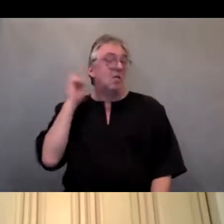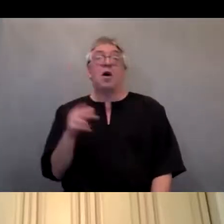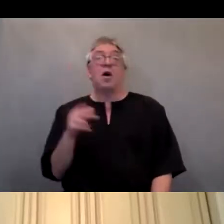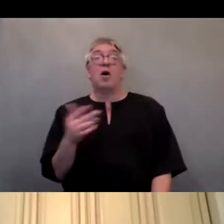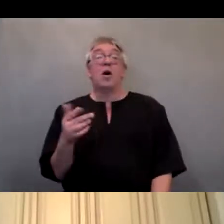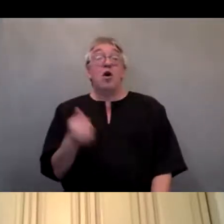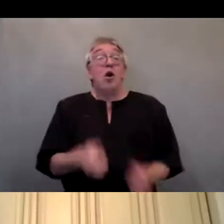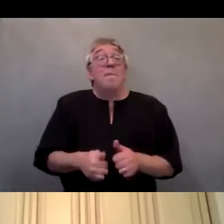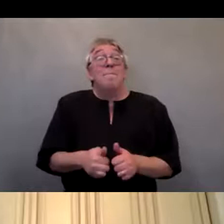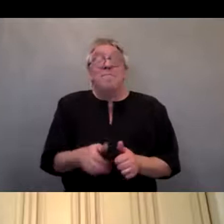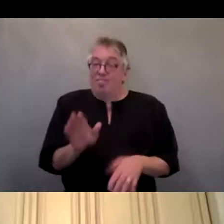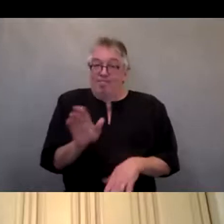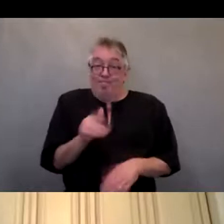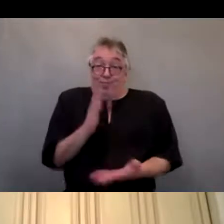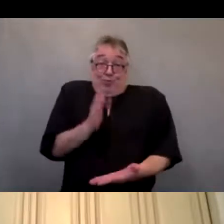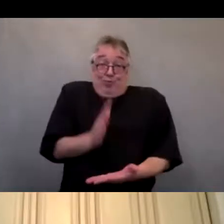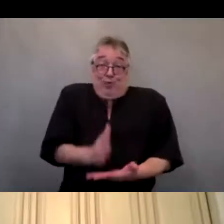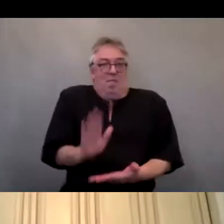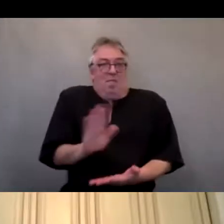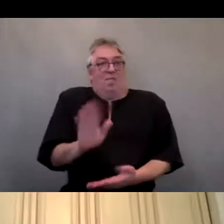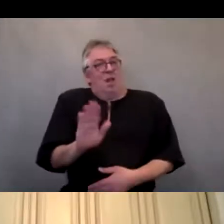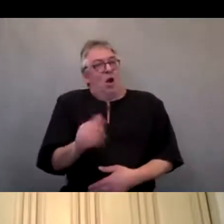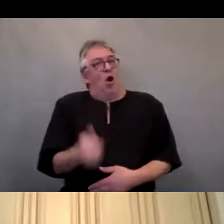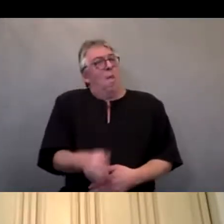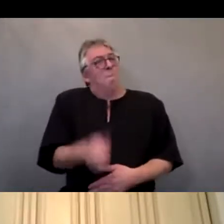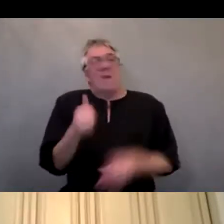. I kept it on all the time. I didn't do what I was supposed